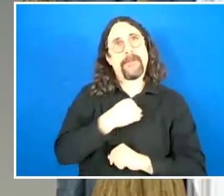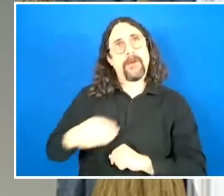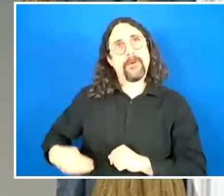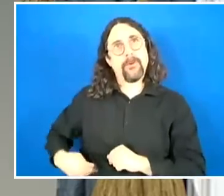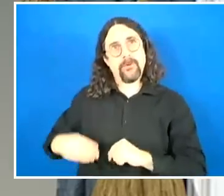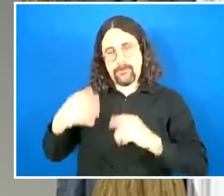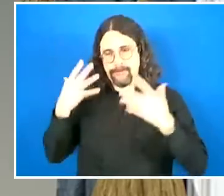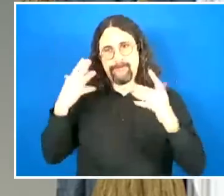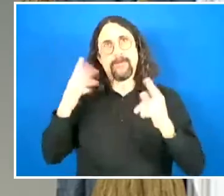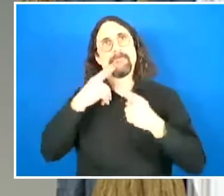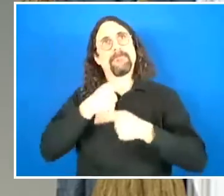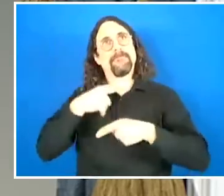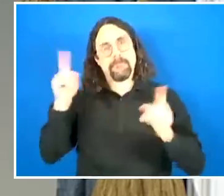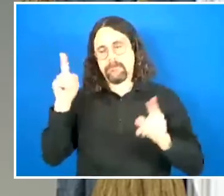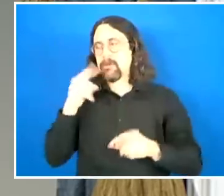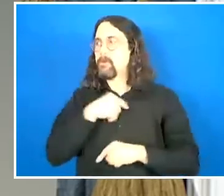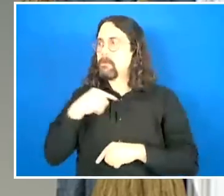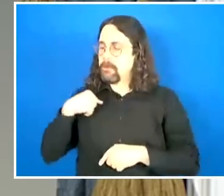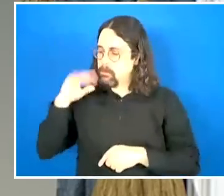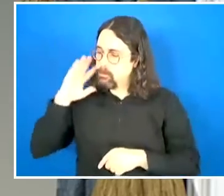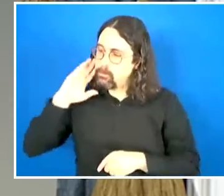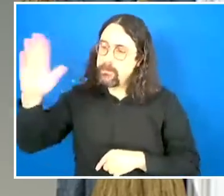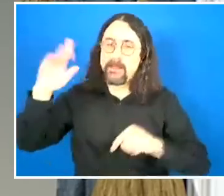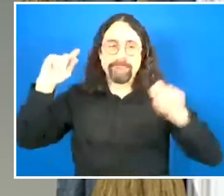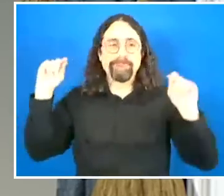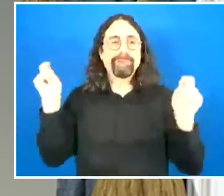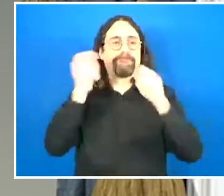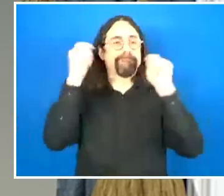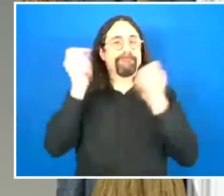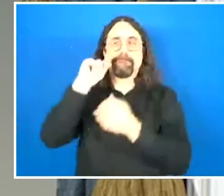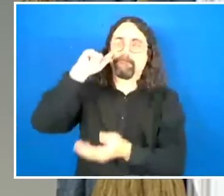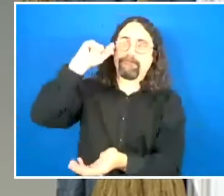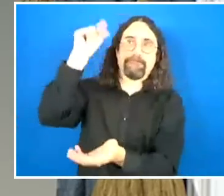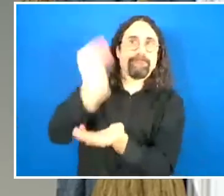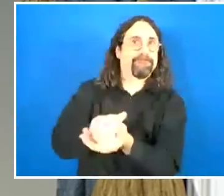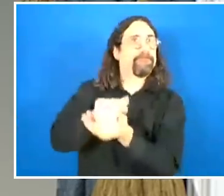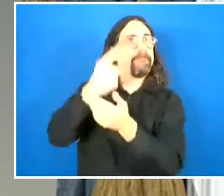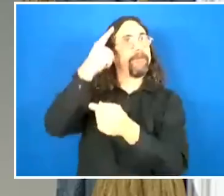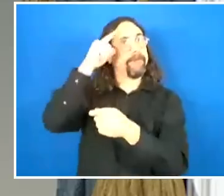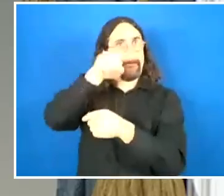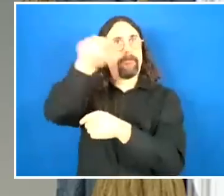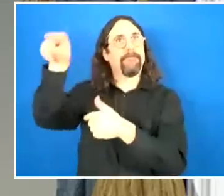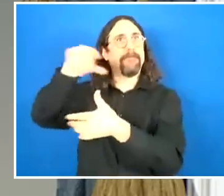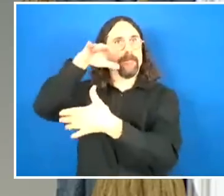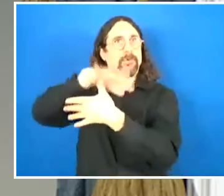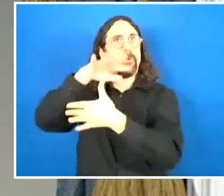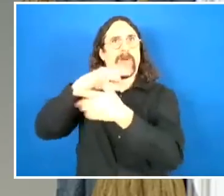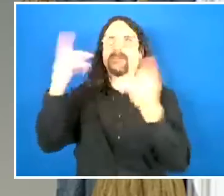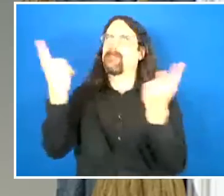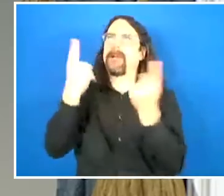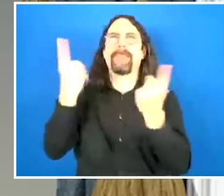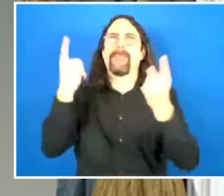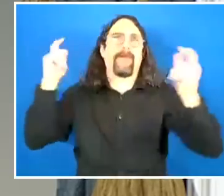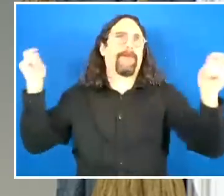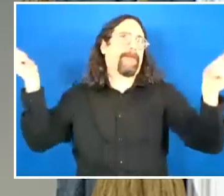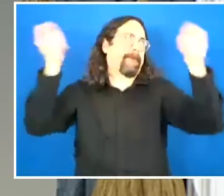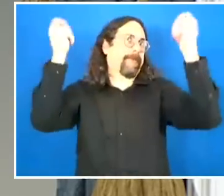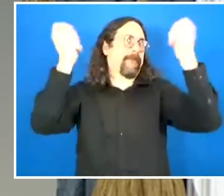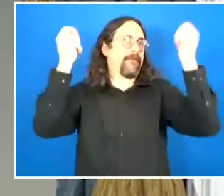YOU. IT MAY NOT BE IN THE MANNER THAT WE THOUGHT. WE HAVE A NUMBER OF SCHOOLS THINKING ABOUT WHAT THEY'RE GOI NGTO DO AND WE'LL SUPPORT